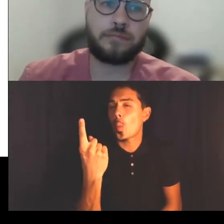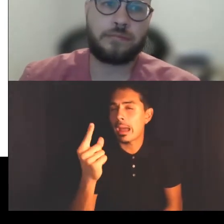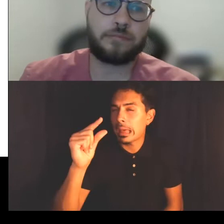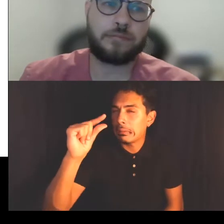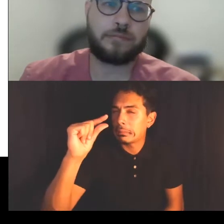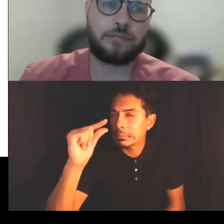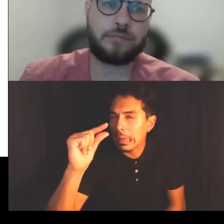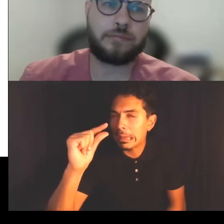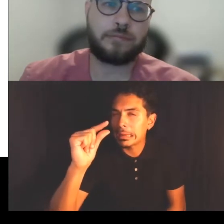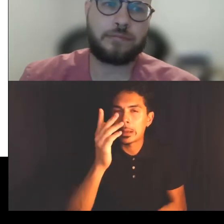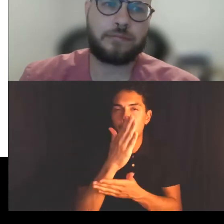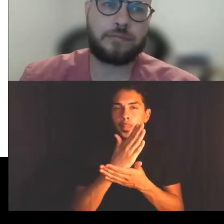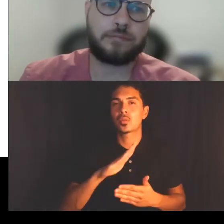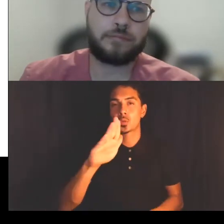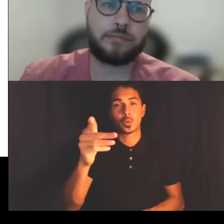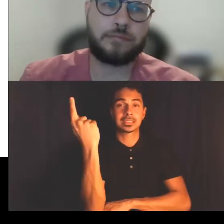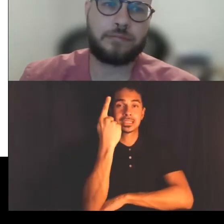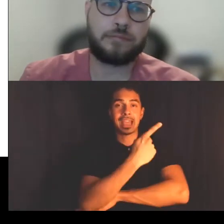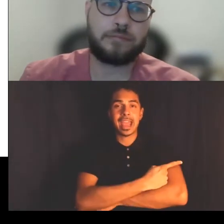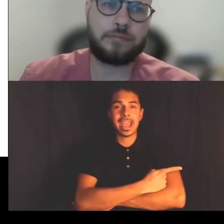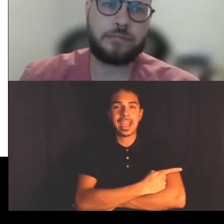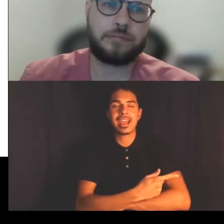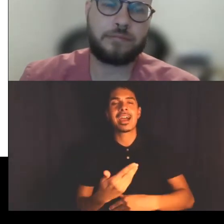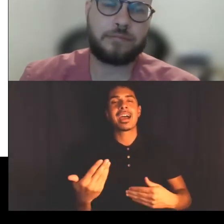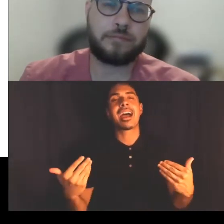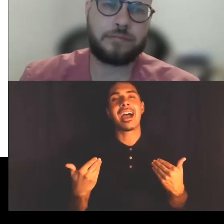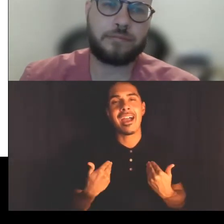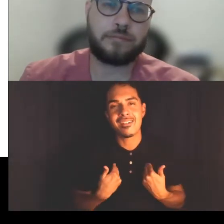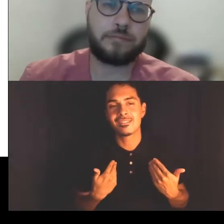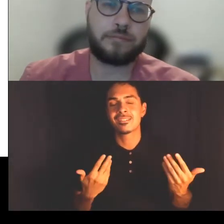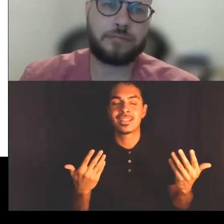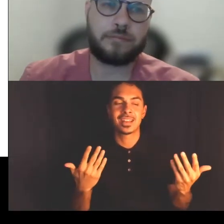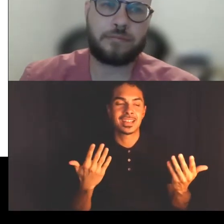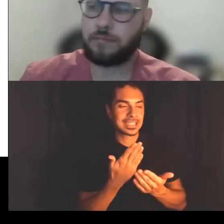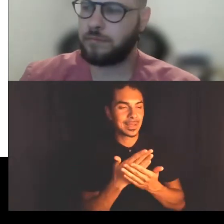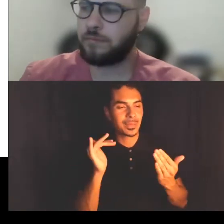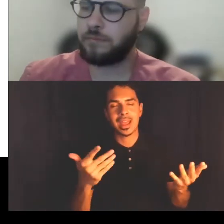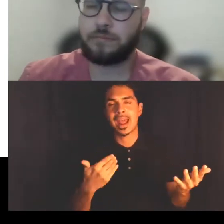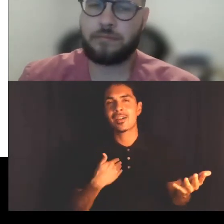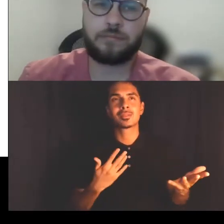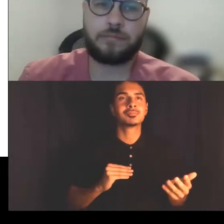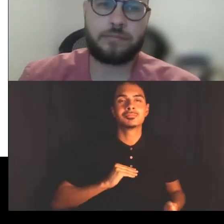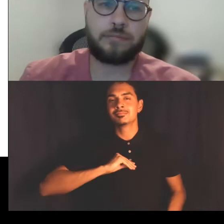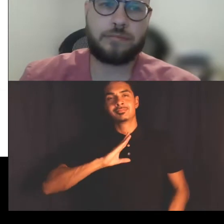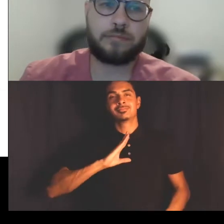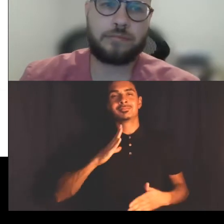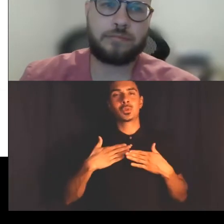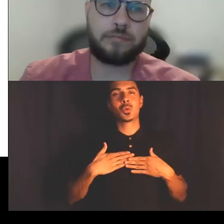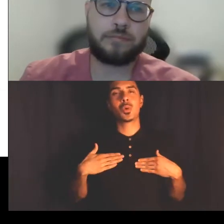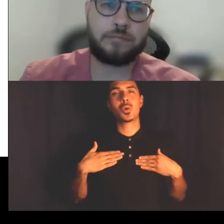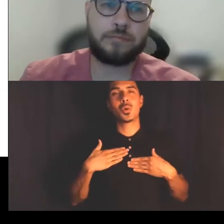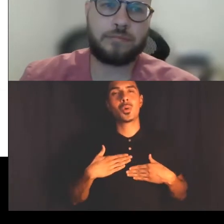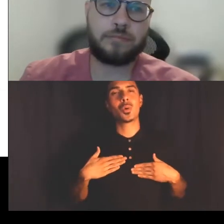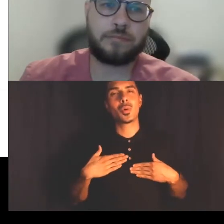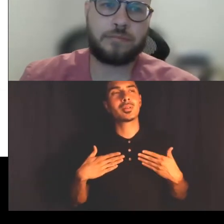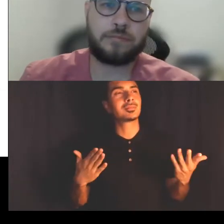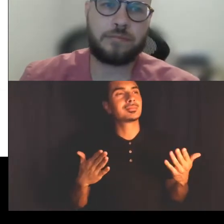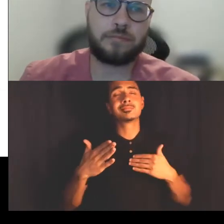in your day, just to try to find something that brings you pleasure and joy, whether it's petting your dog,